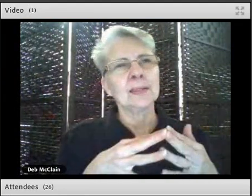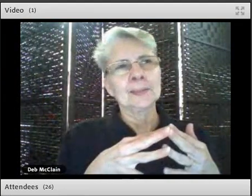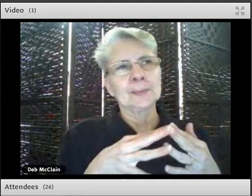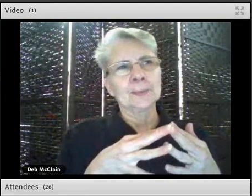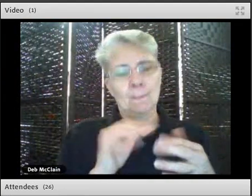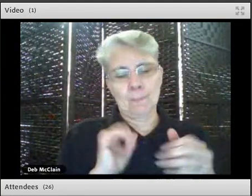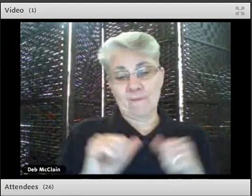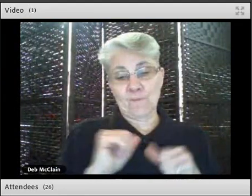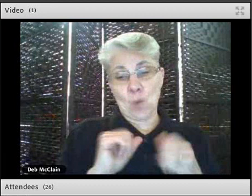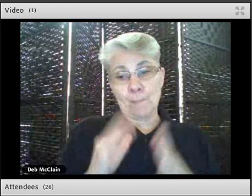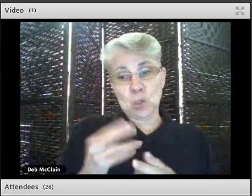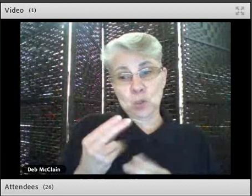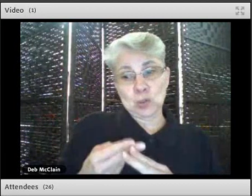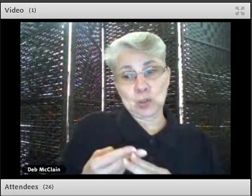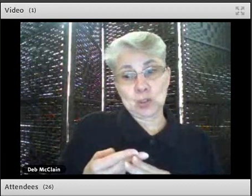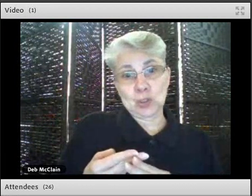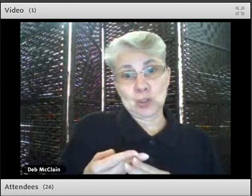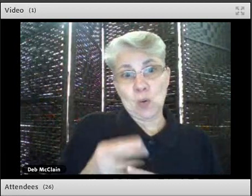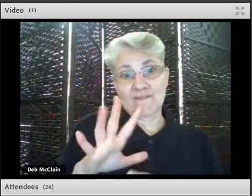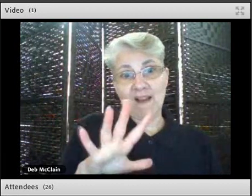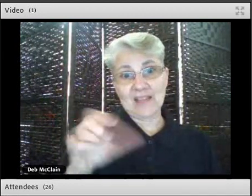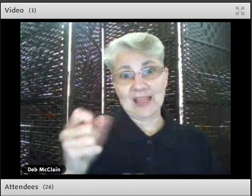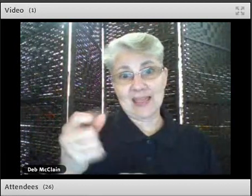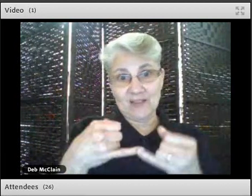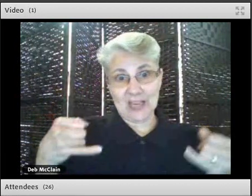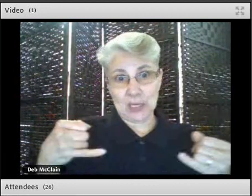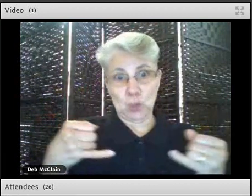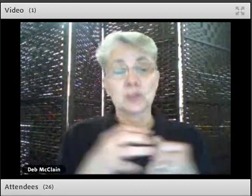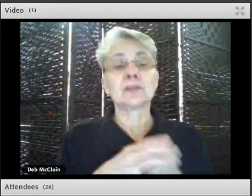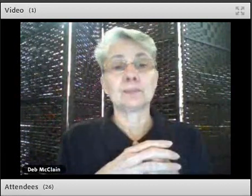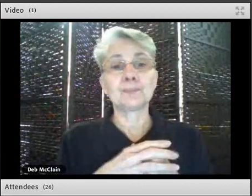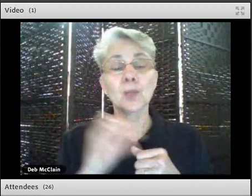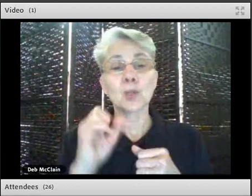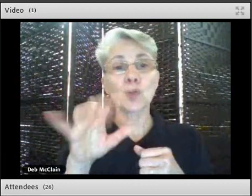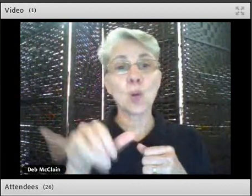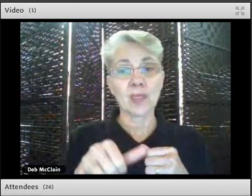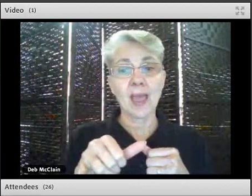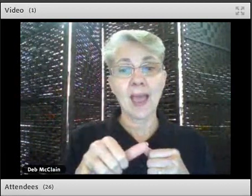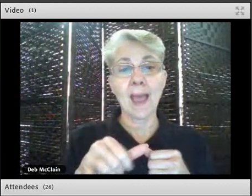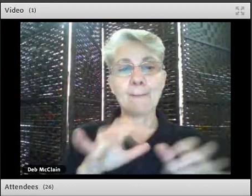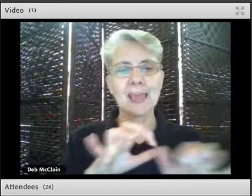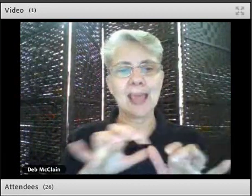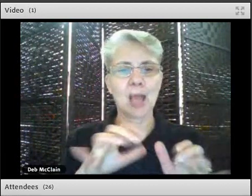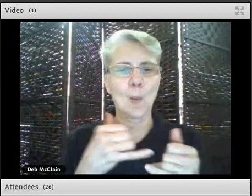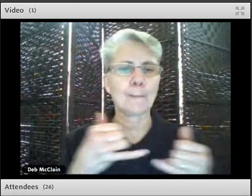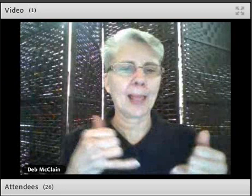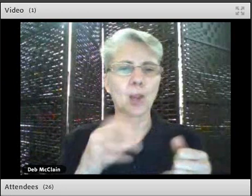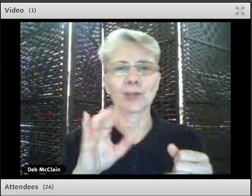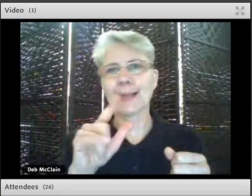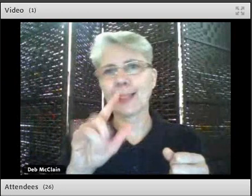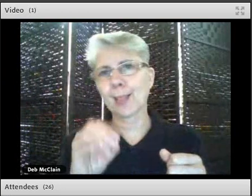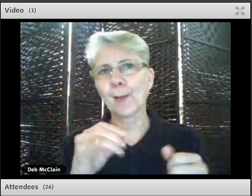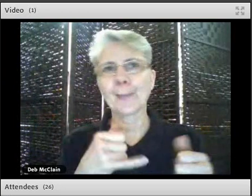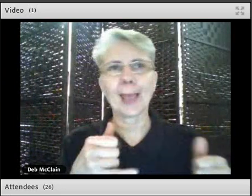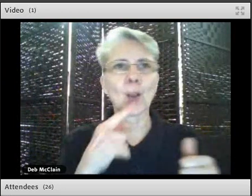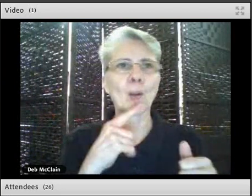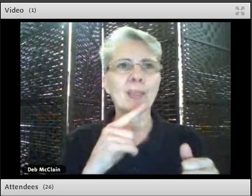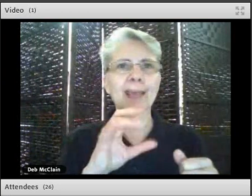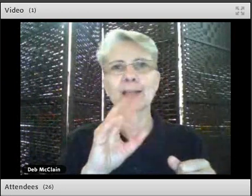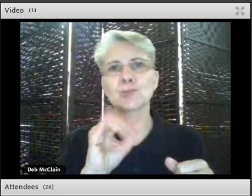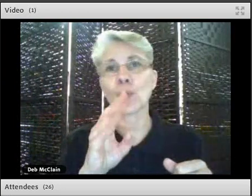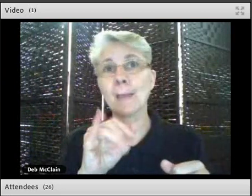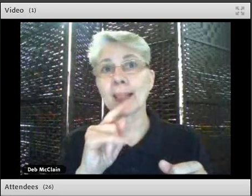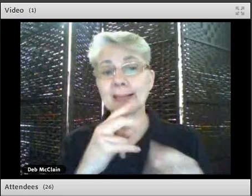the instrumentalists who are named, the orchestra,